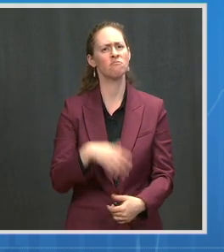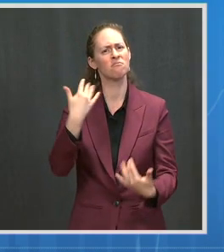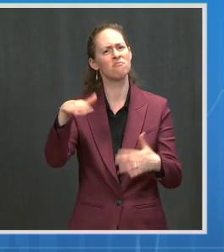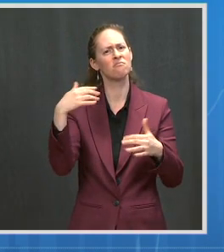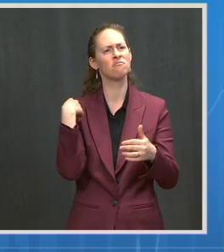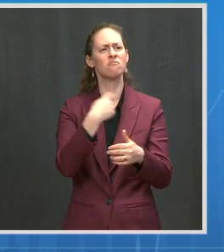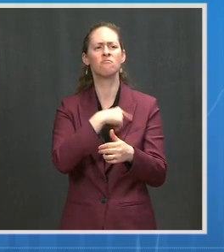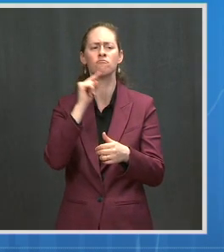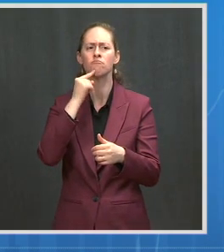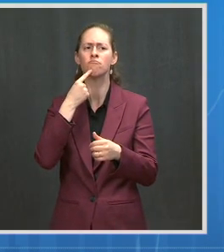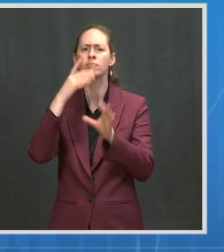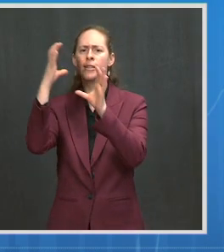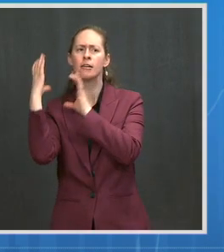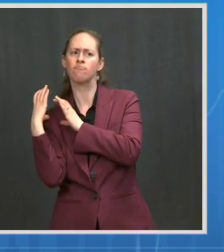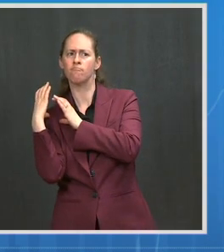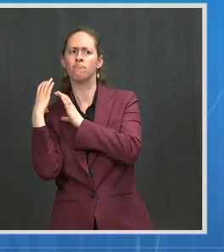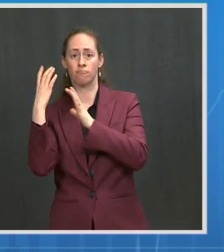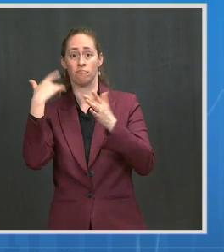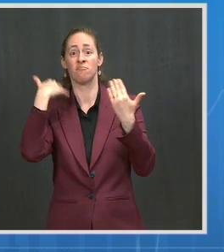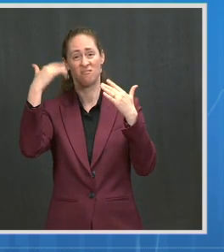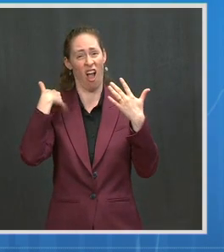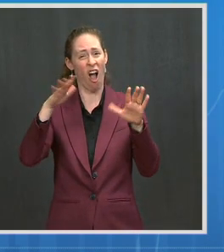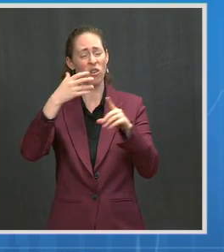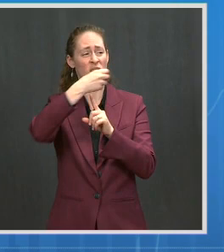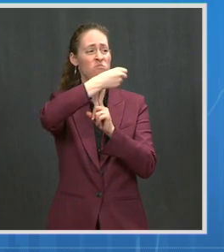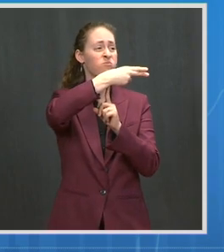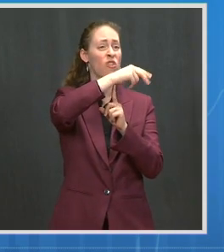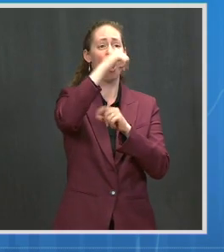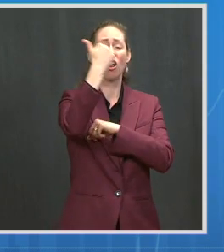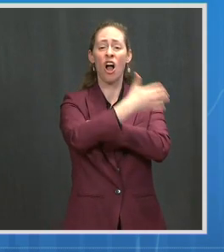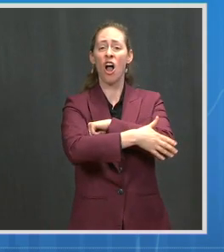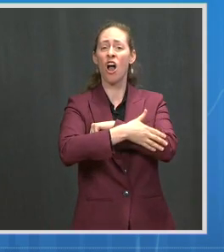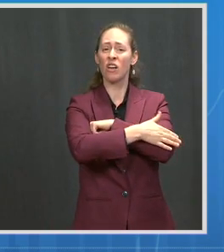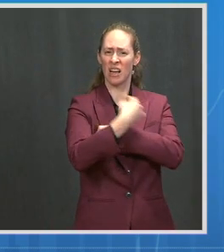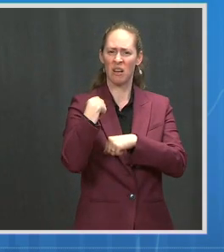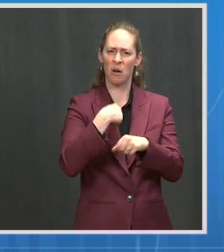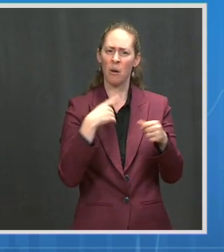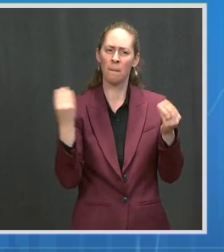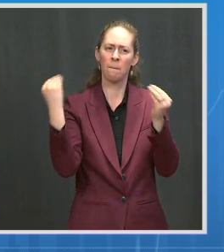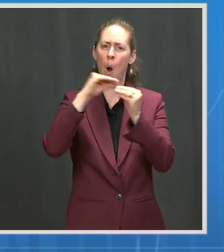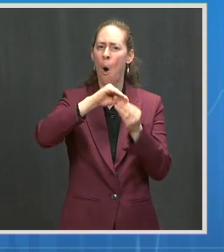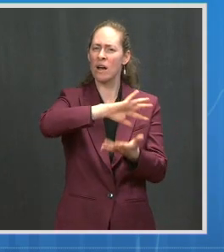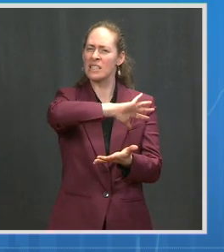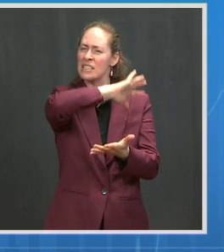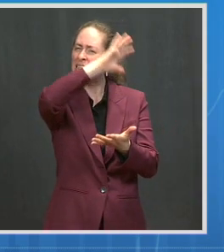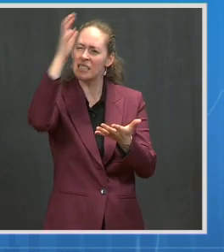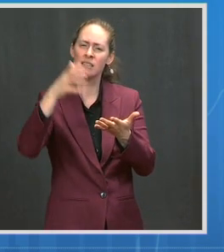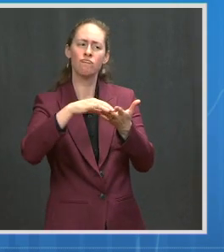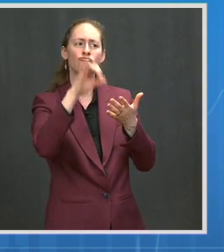as anybody else has made. But we know that over the long term, as you say, much more needs to be done.